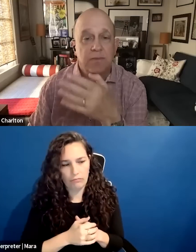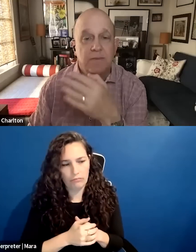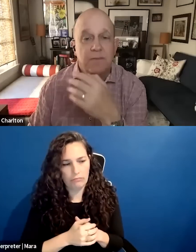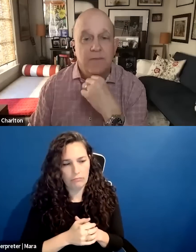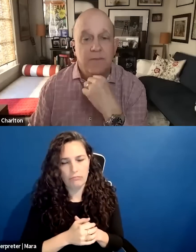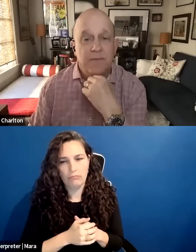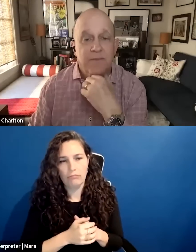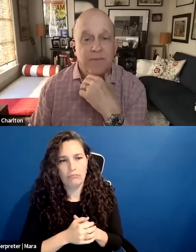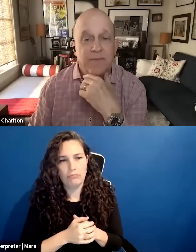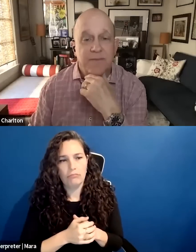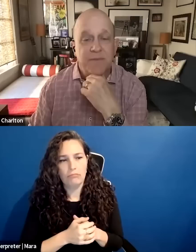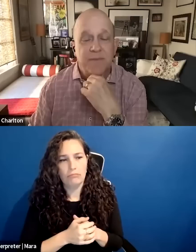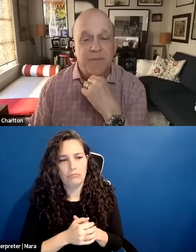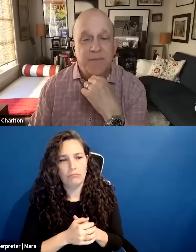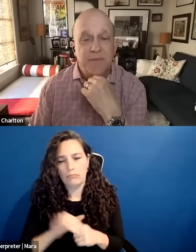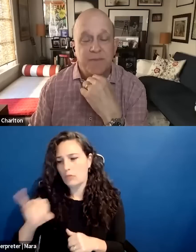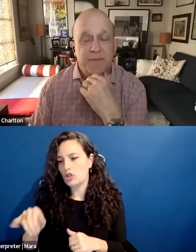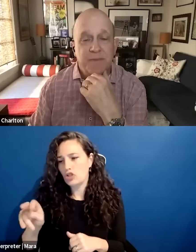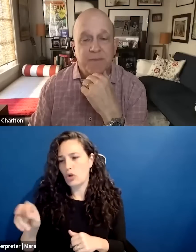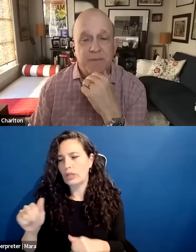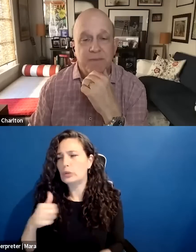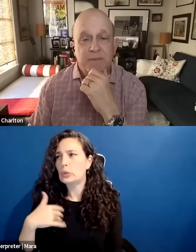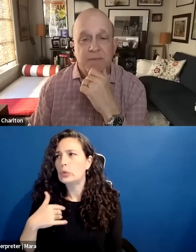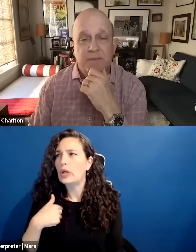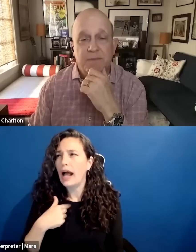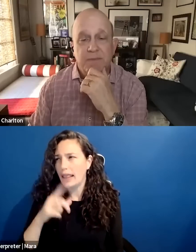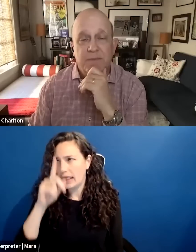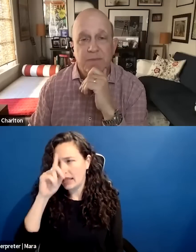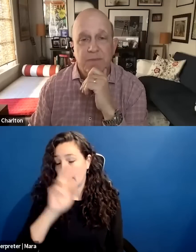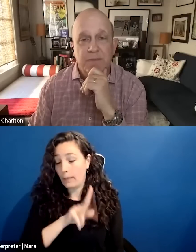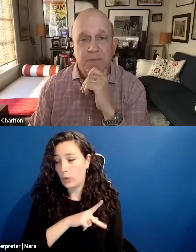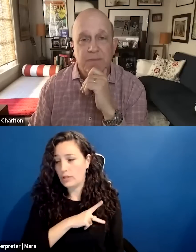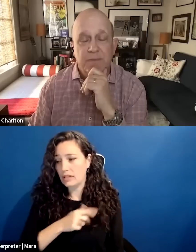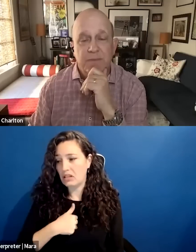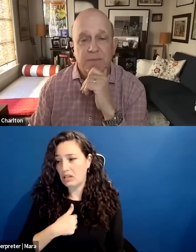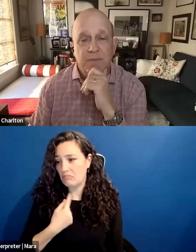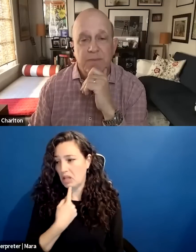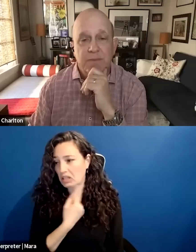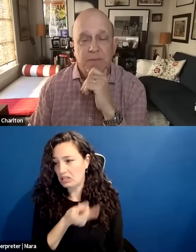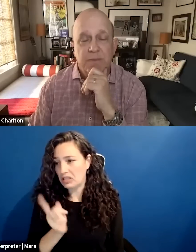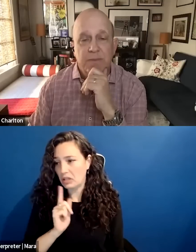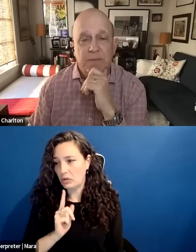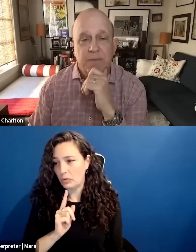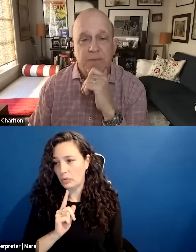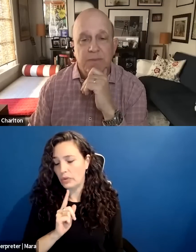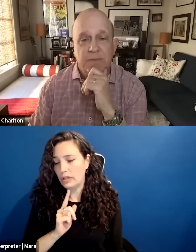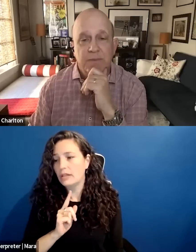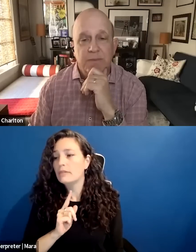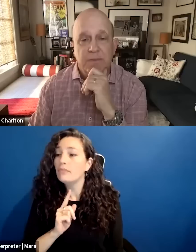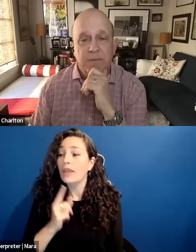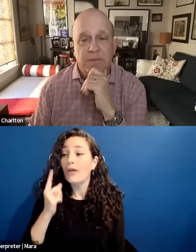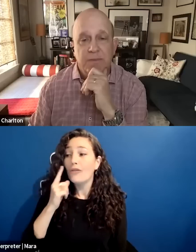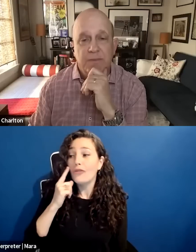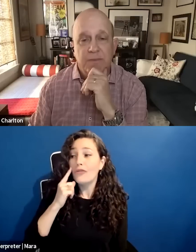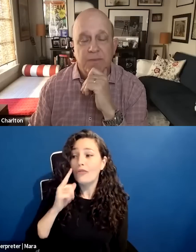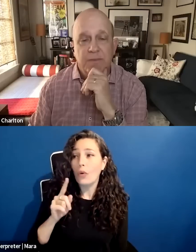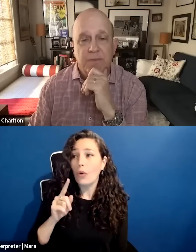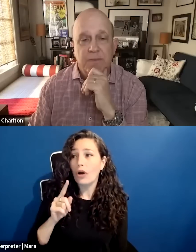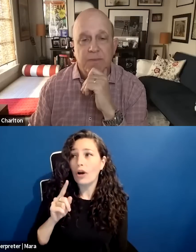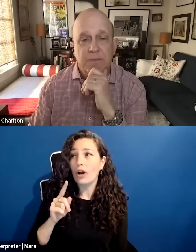Ooh. I would personally say in terms of actually getting opportunities, it's relying too much on your reps.